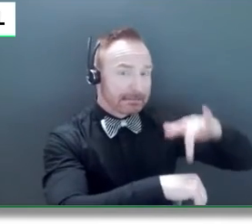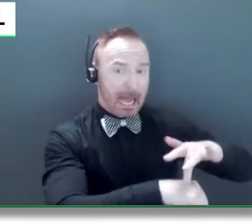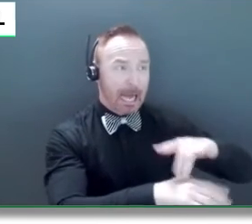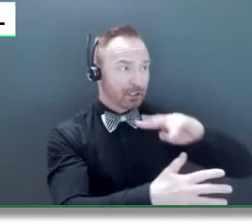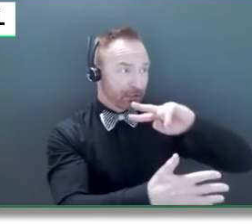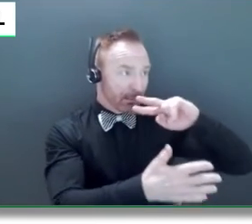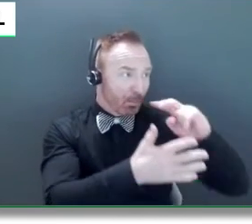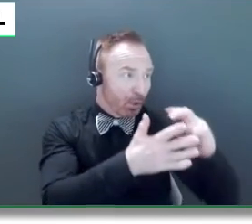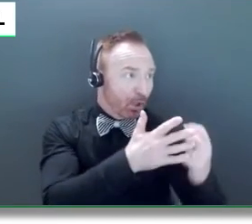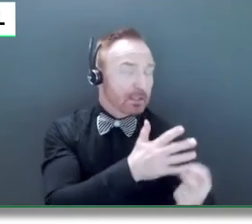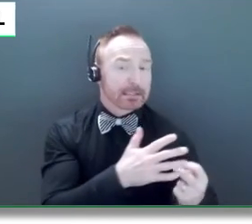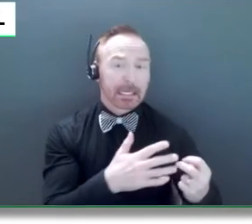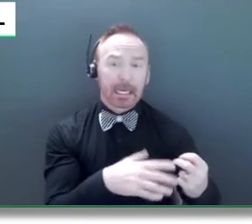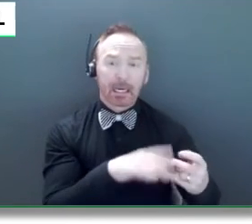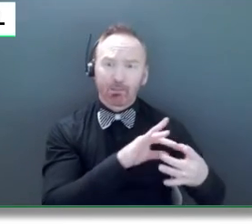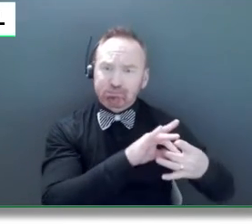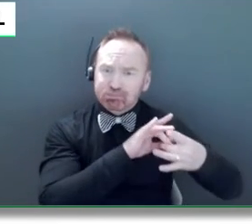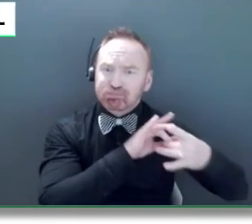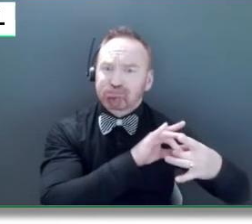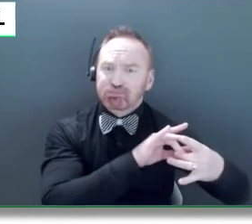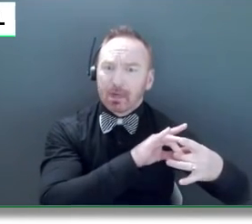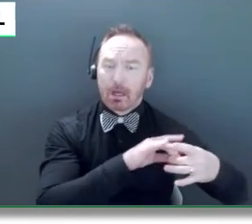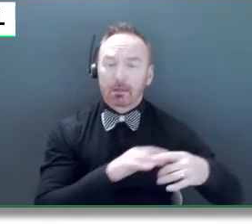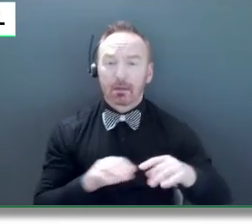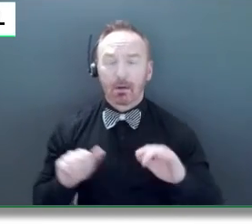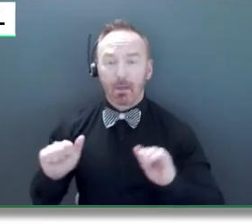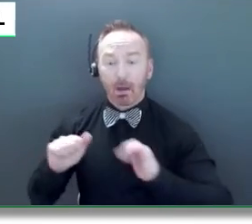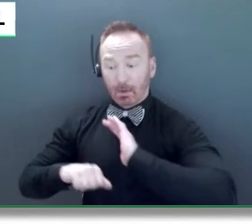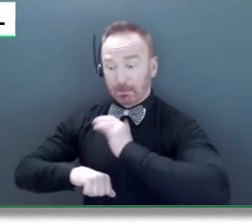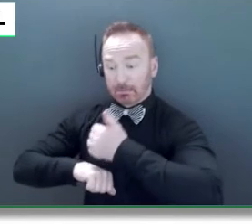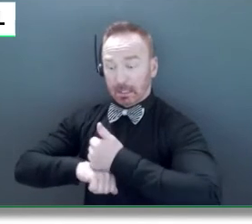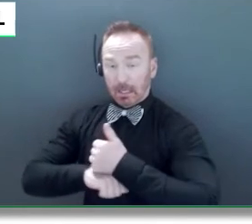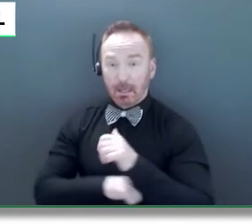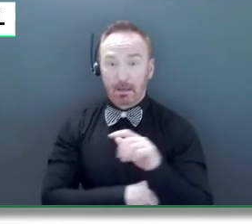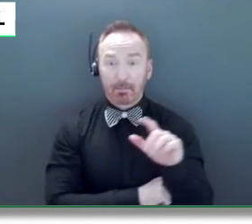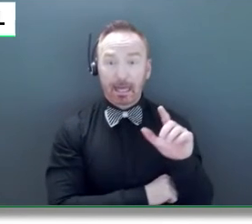can you have tactile things that people can touch, feel, smell,